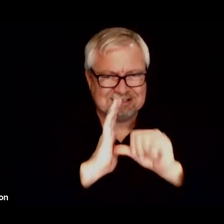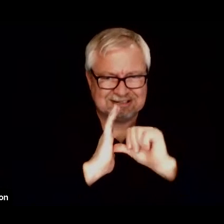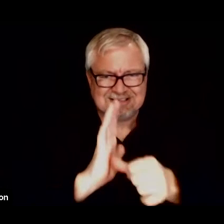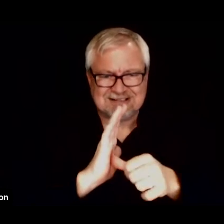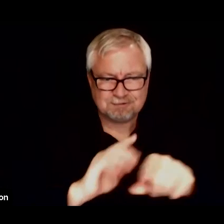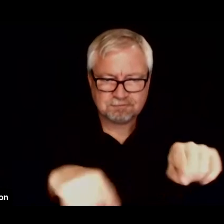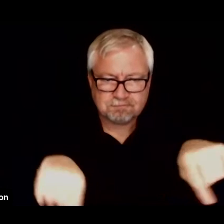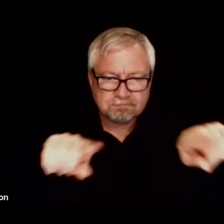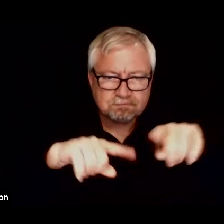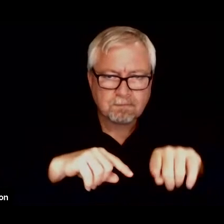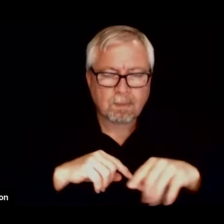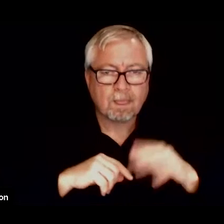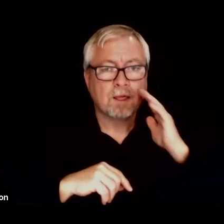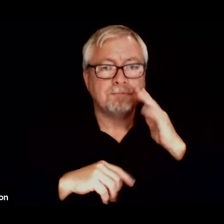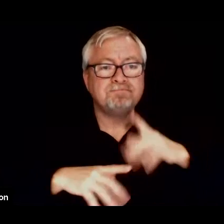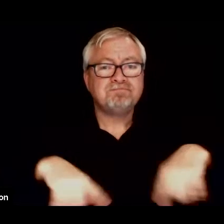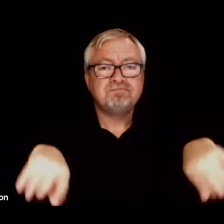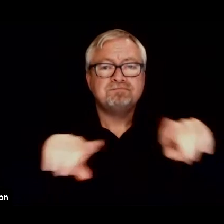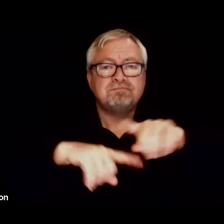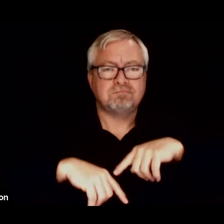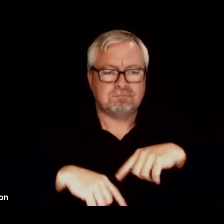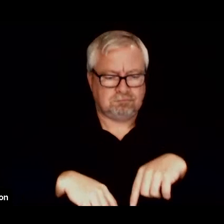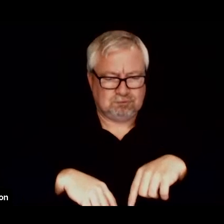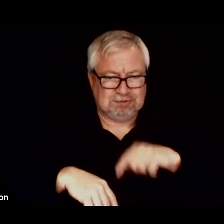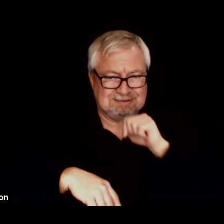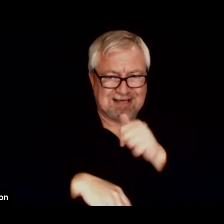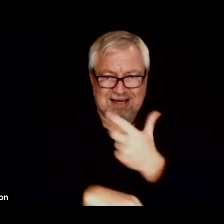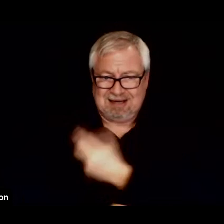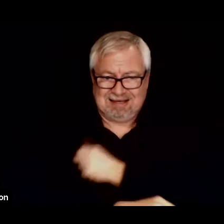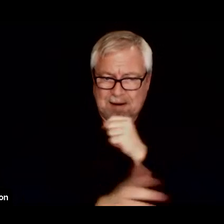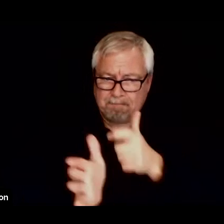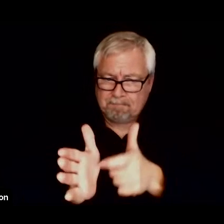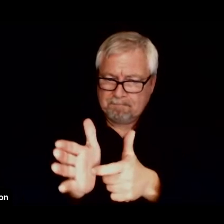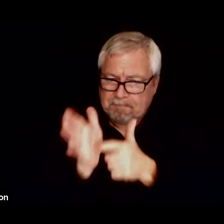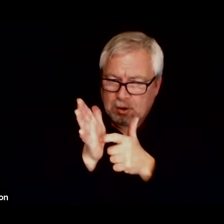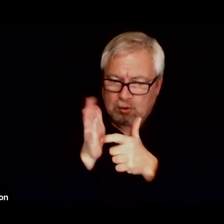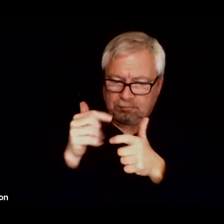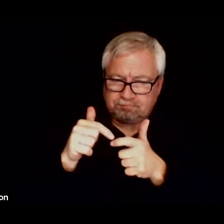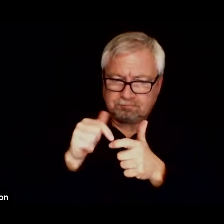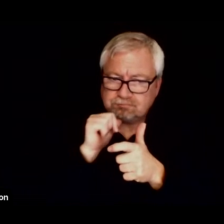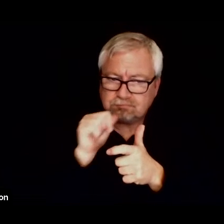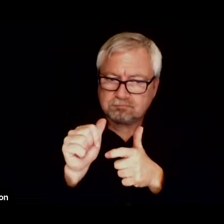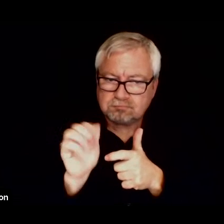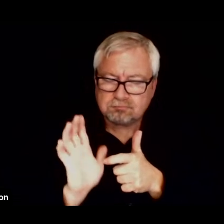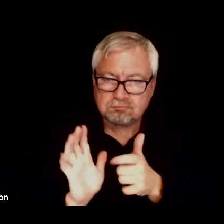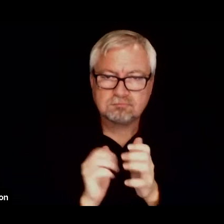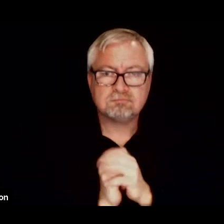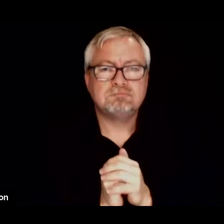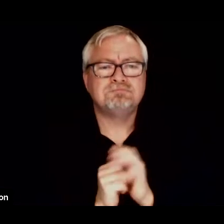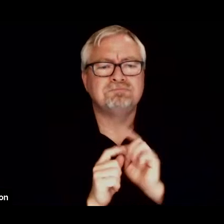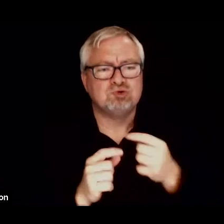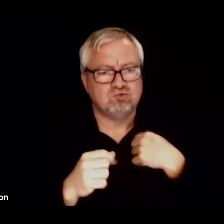is not a mandated vaccination. We do want people to get vaccinated. We've also asked for a lot of